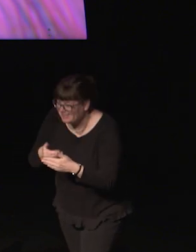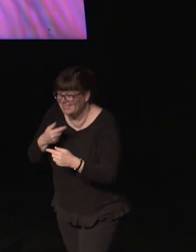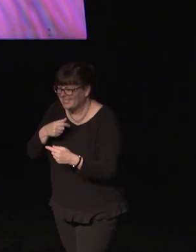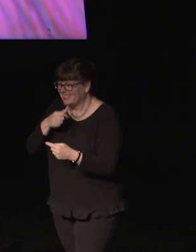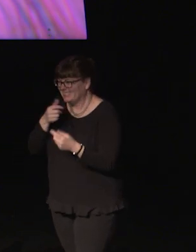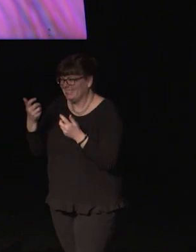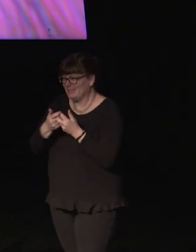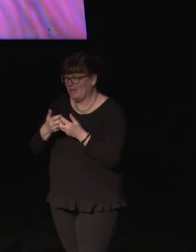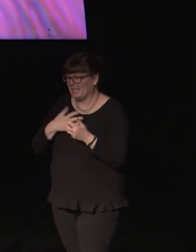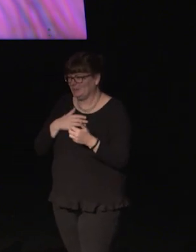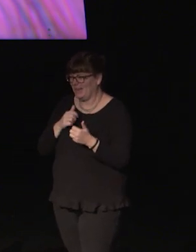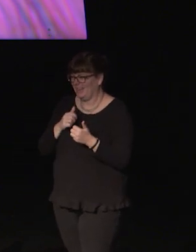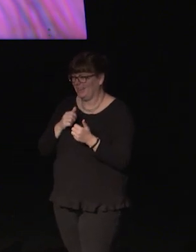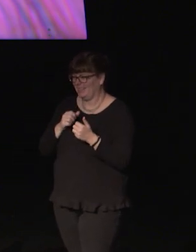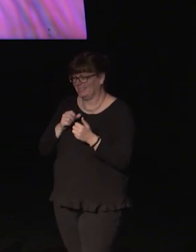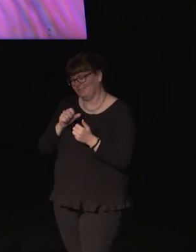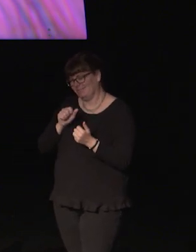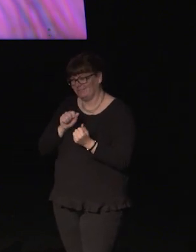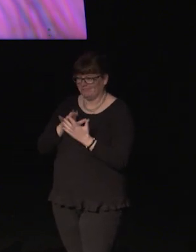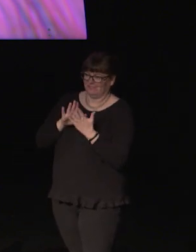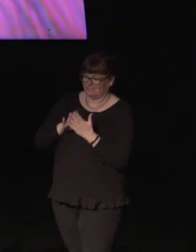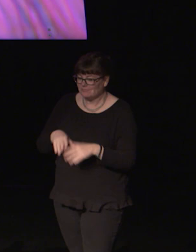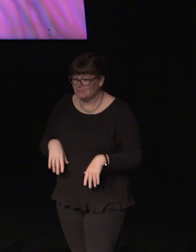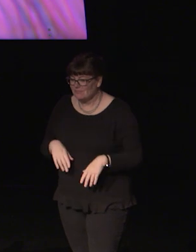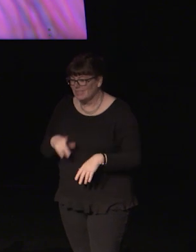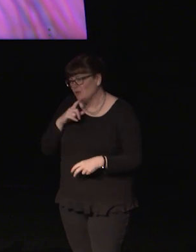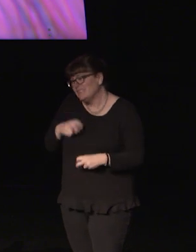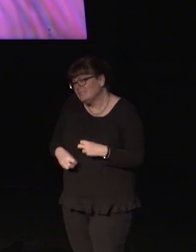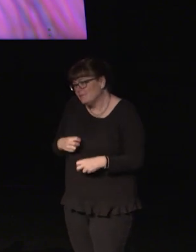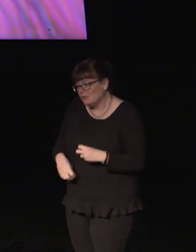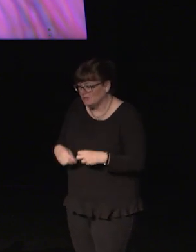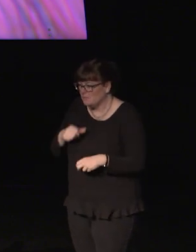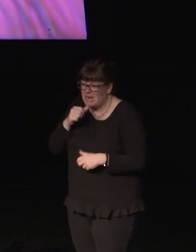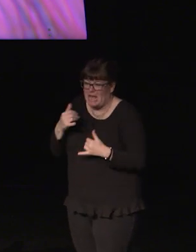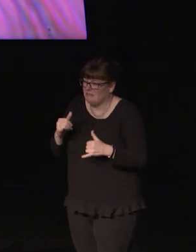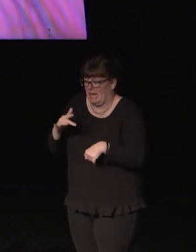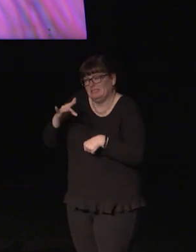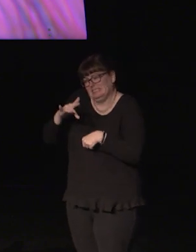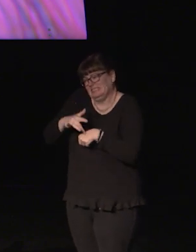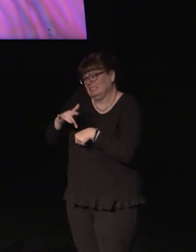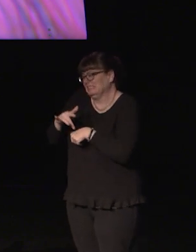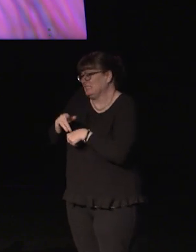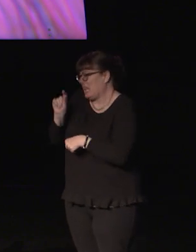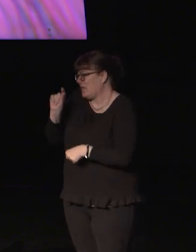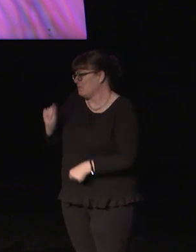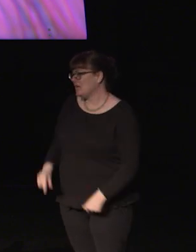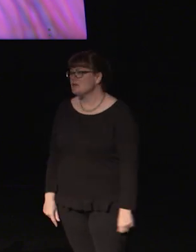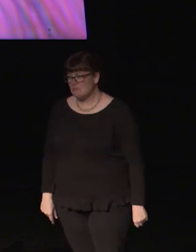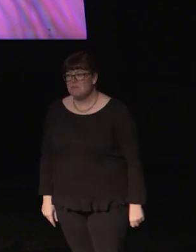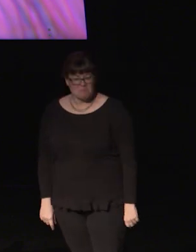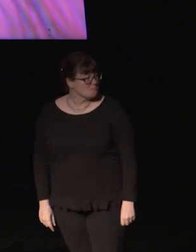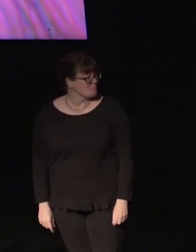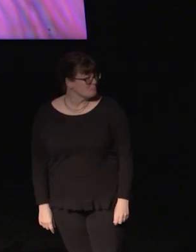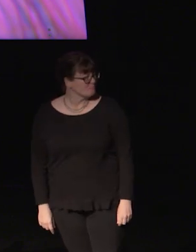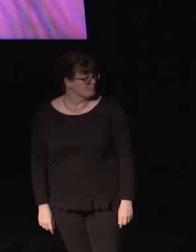So that's a difficult thing. But I haven't really played with it much more than that. So I think... Jesse know more than I do. -Yeah, Jesse.